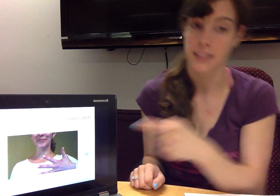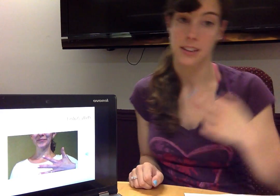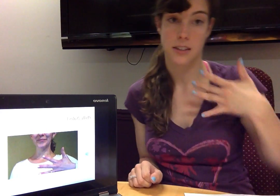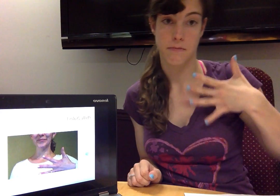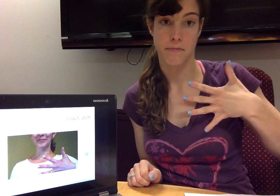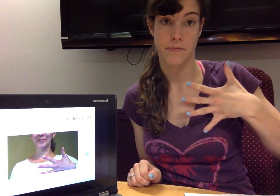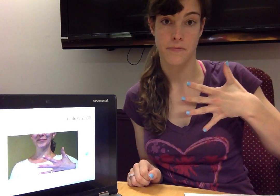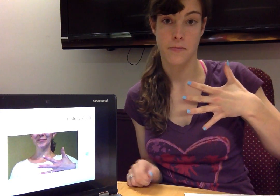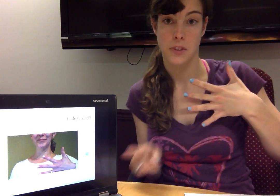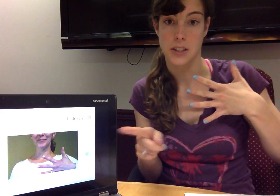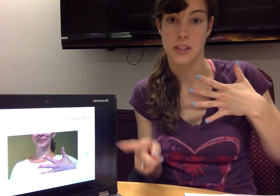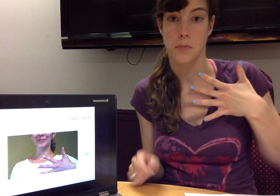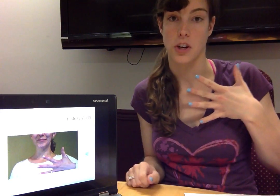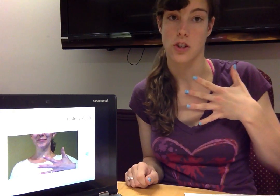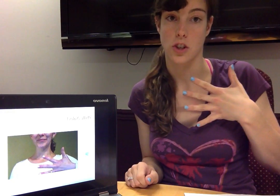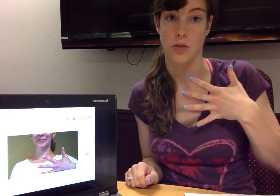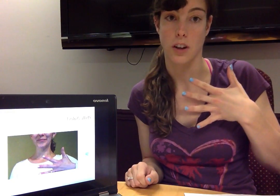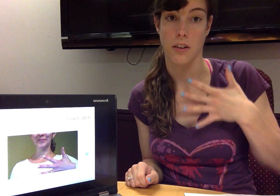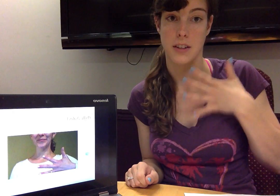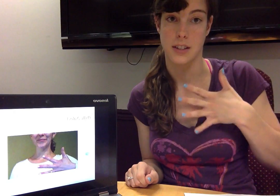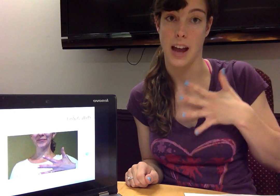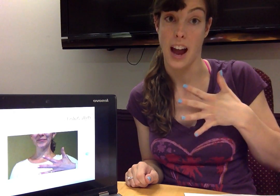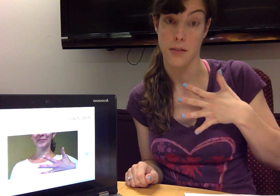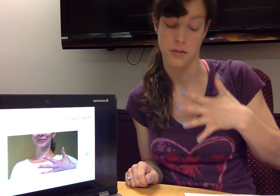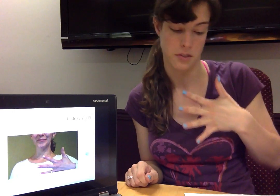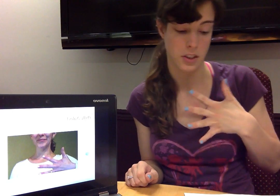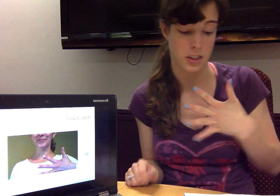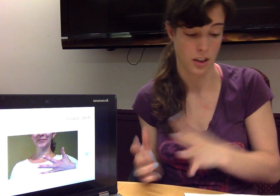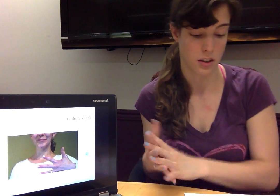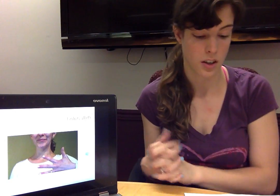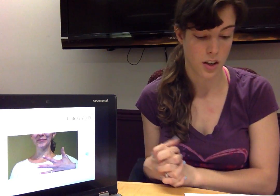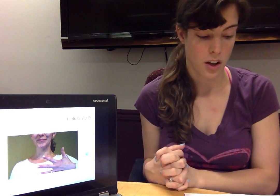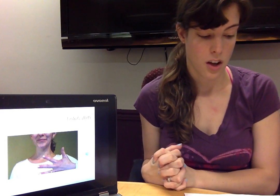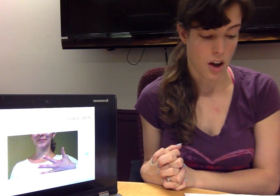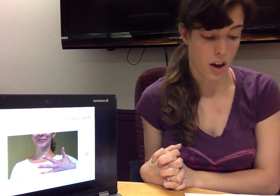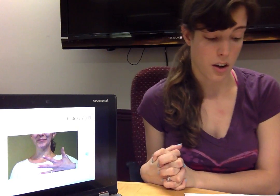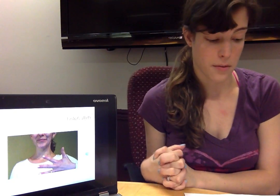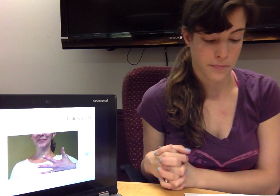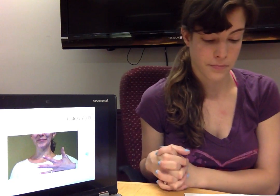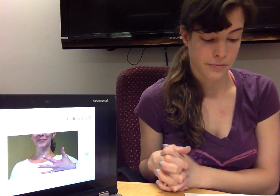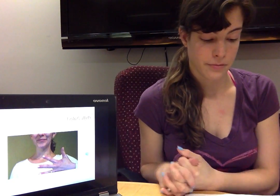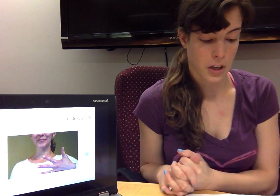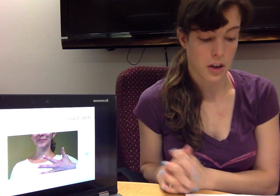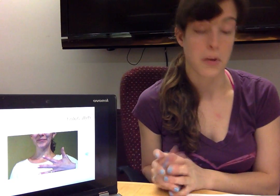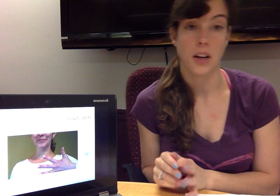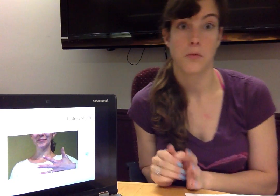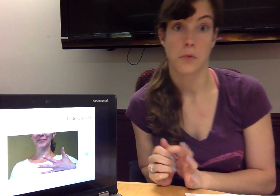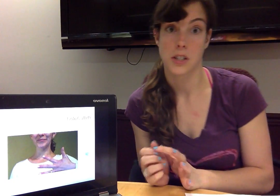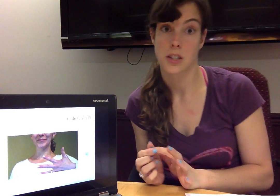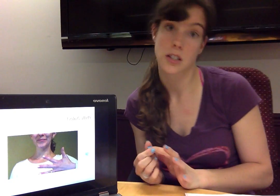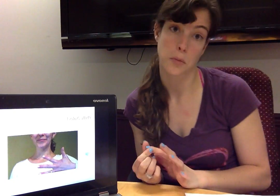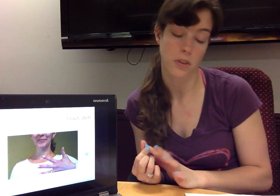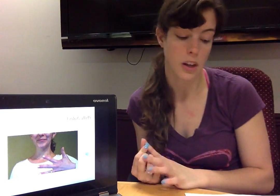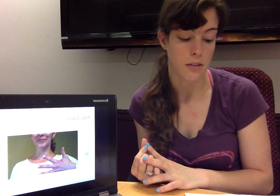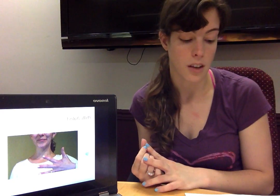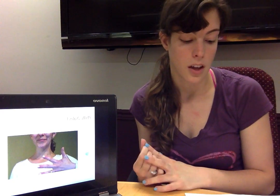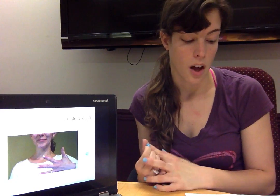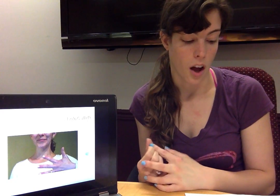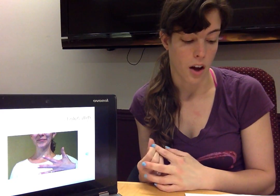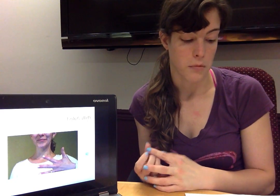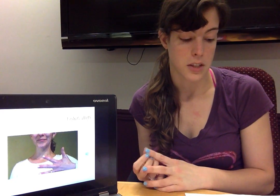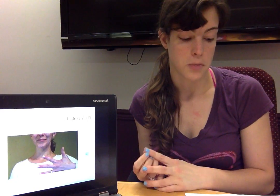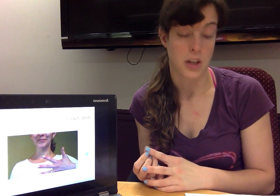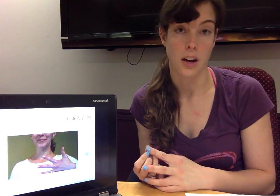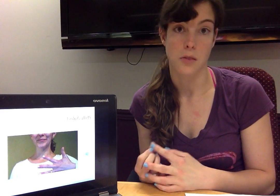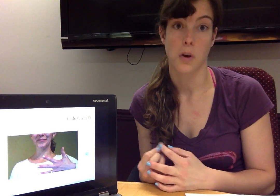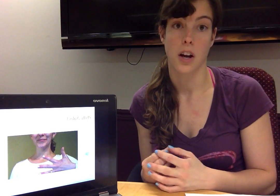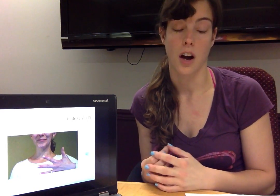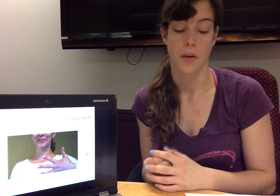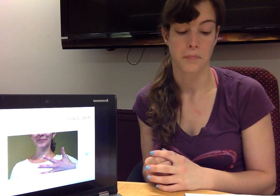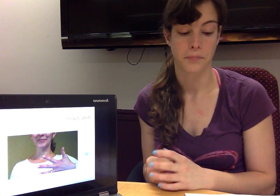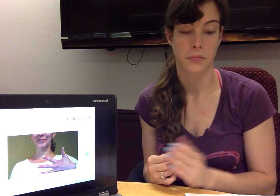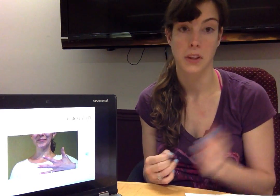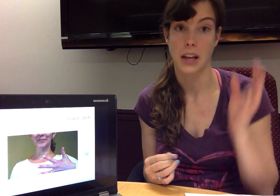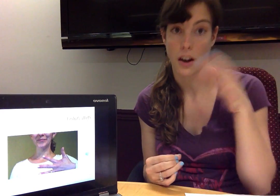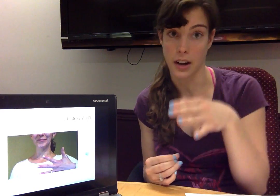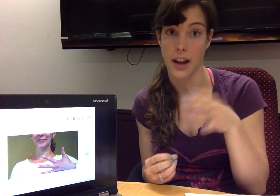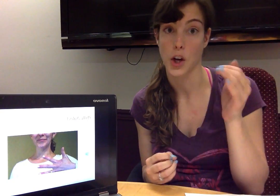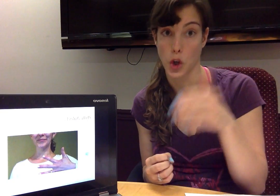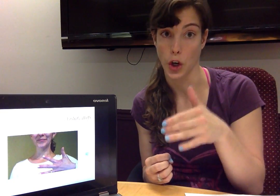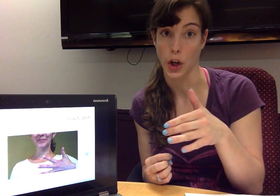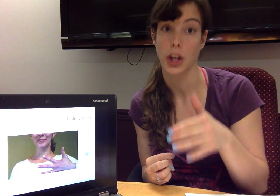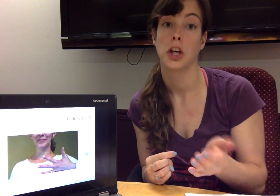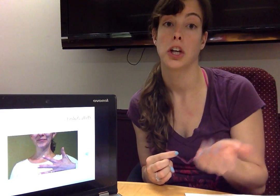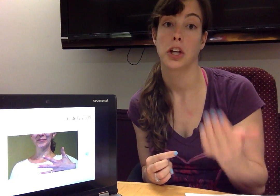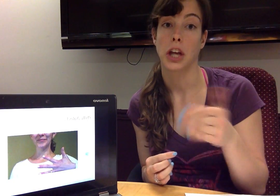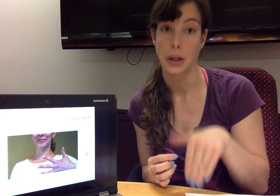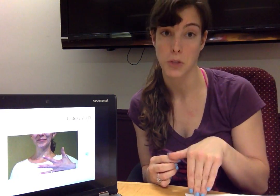in Philadelphia Sign its like this this is a picture shown there this is HAVE in philly sign there many reasons to believe this because when